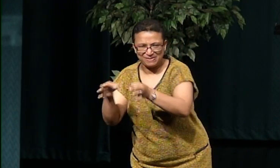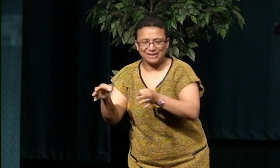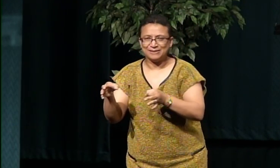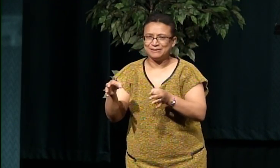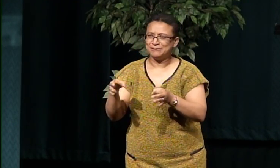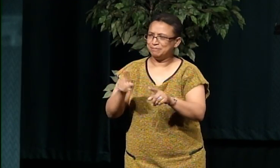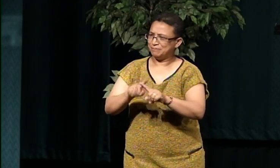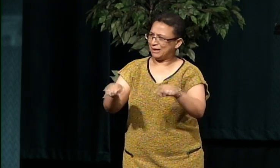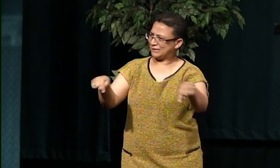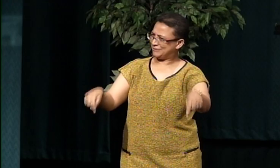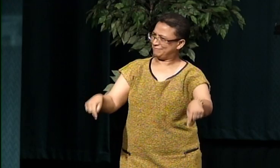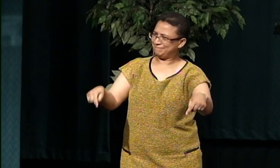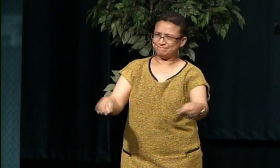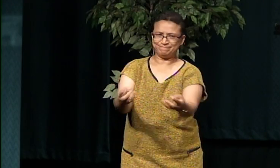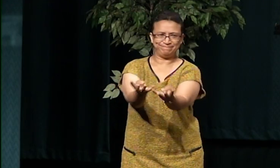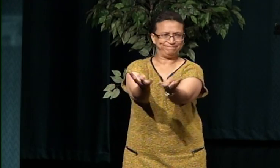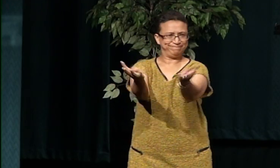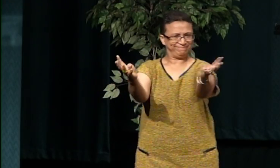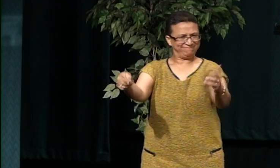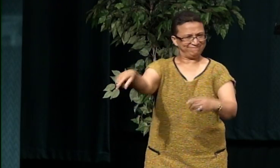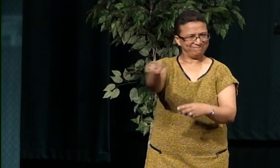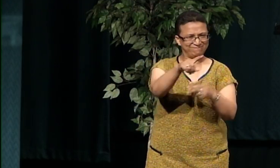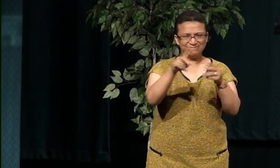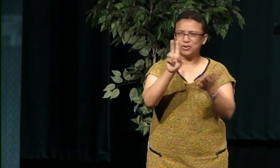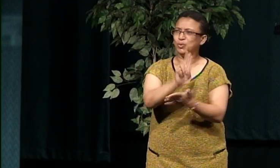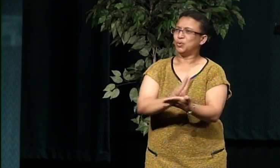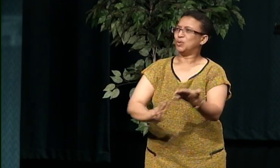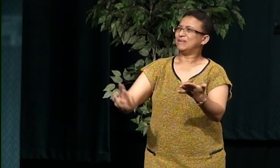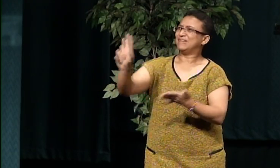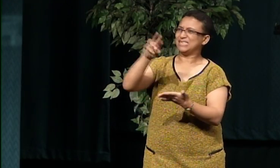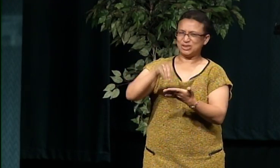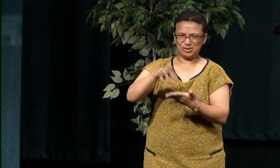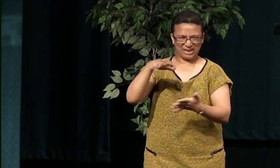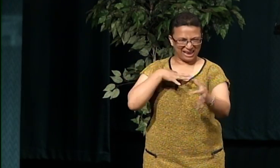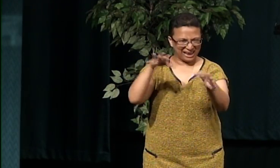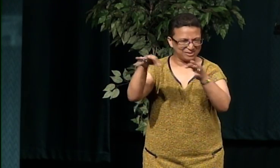and make some definitions and so forth. But when I was thinking about coming to Gallaudet